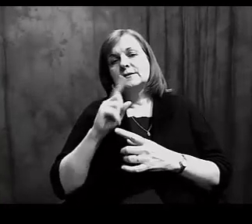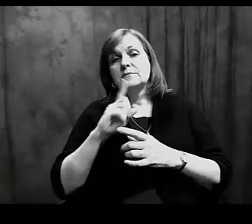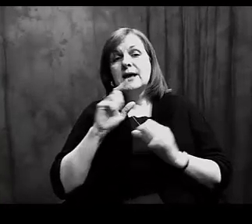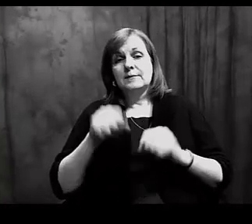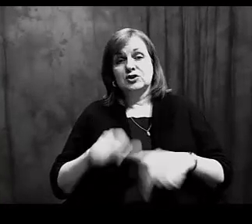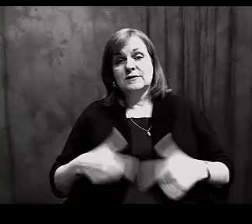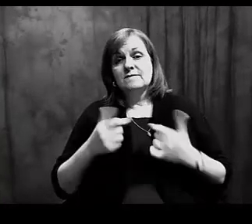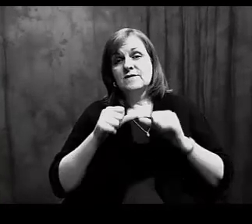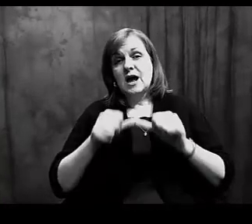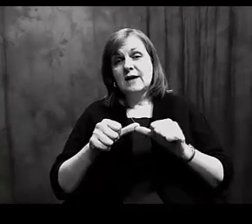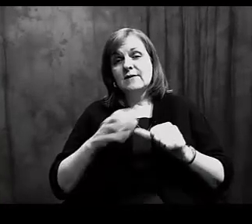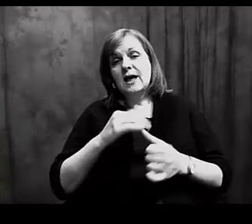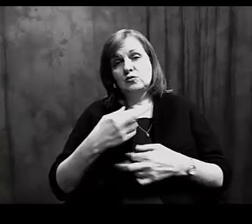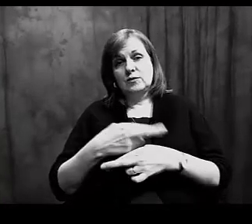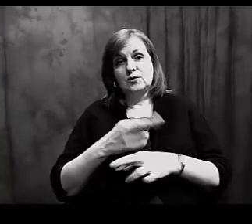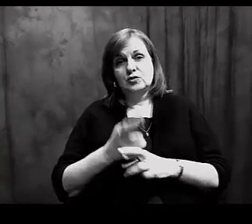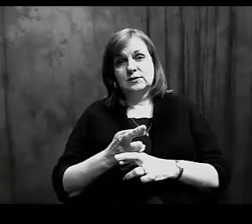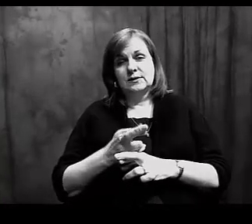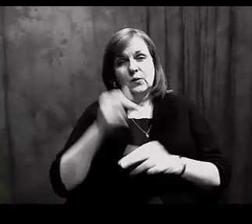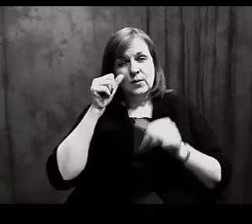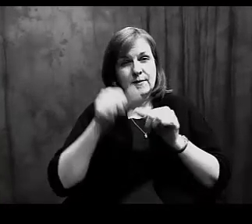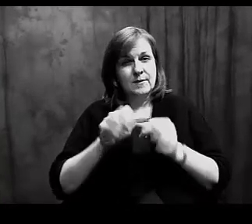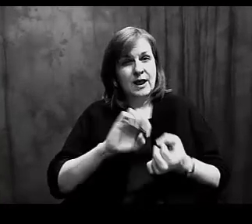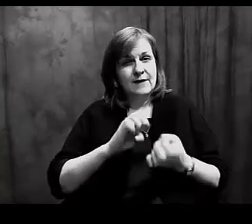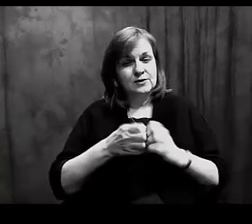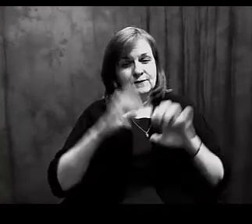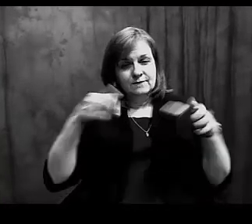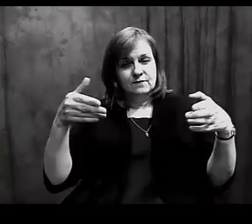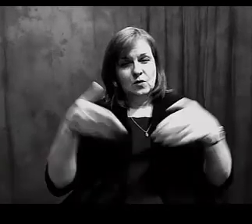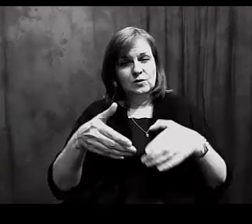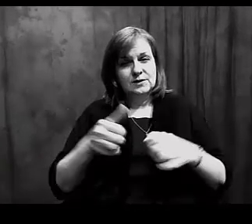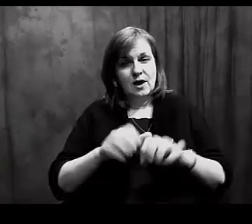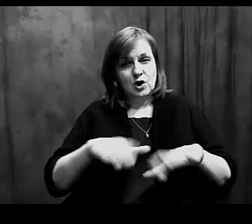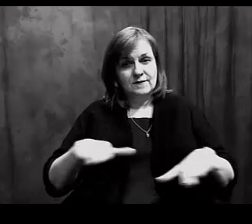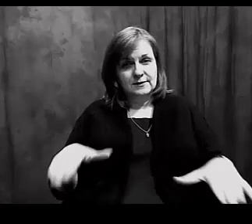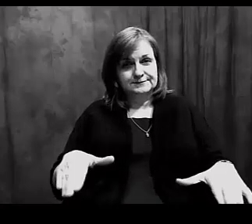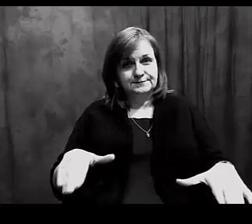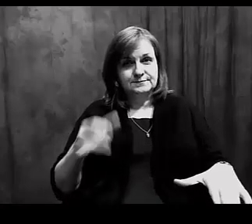that's what evolution is interested in evolution remember is focused on populations and